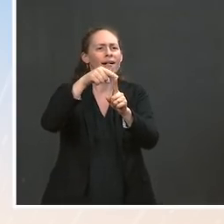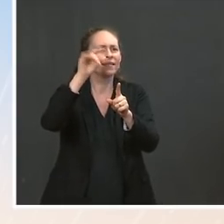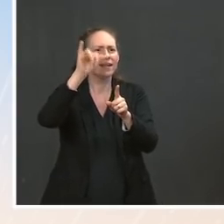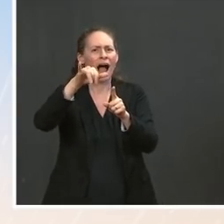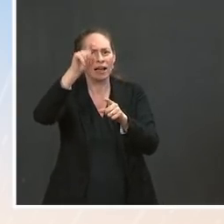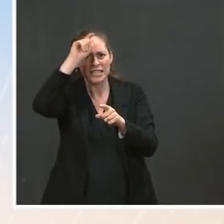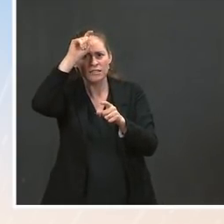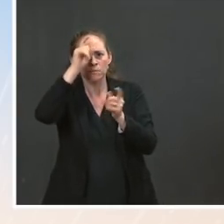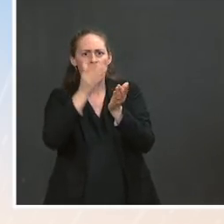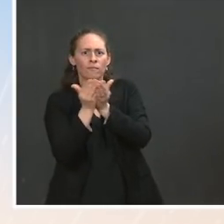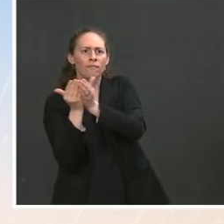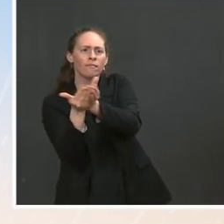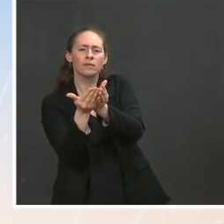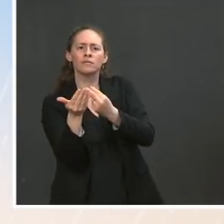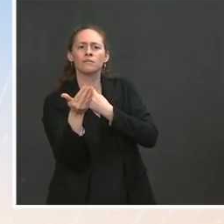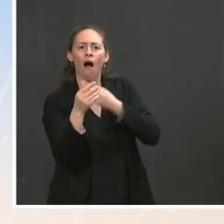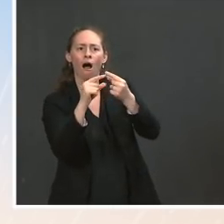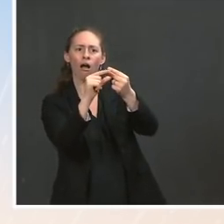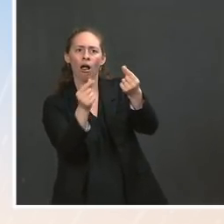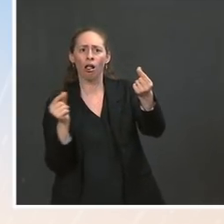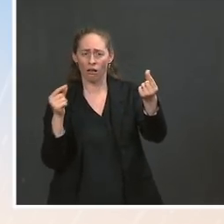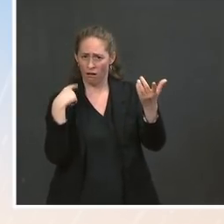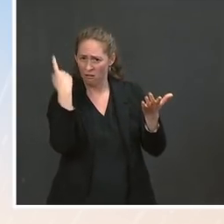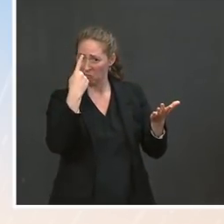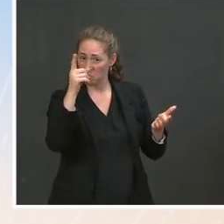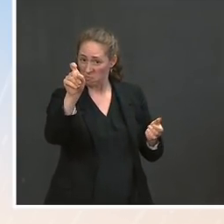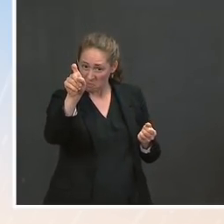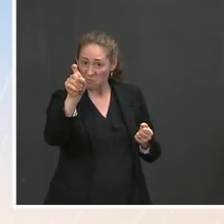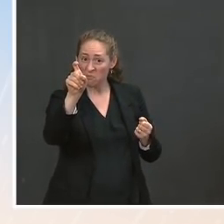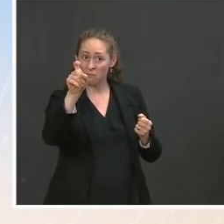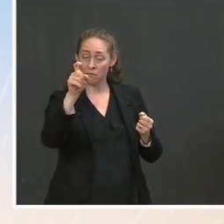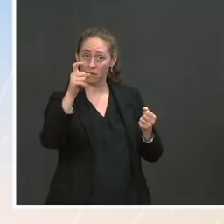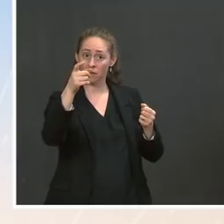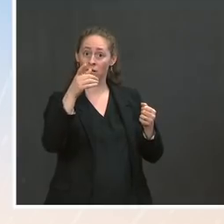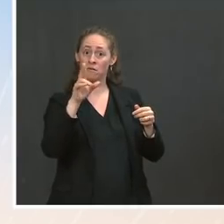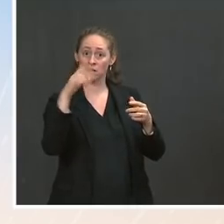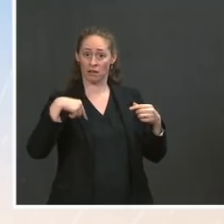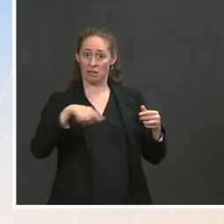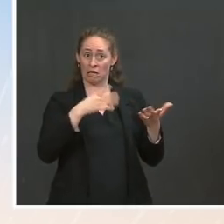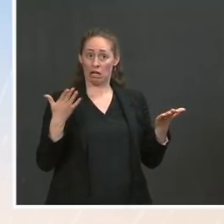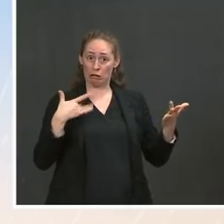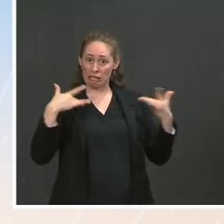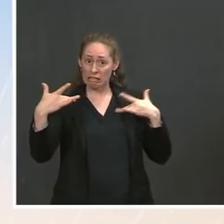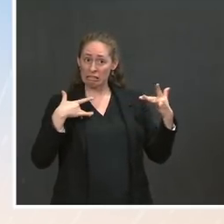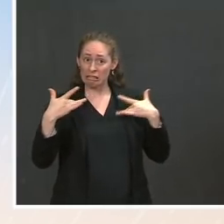and its effect on global commerce, trade, goods getting into the US and other places?